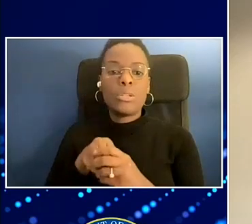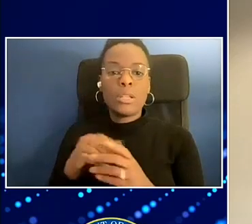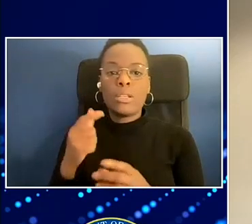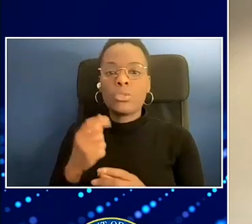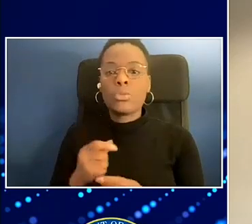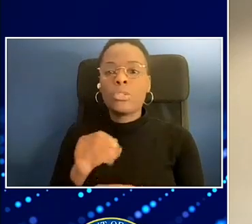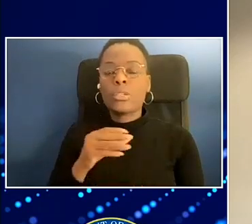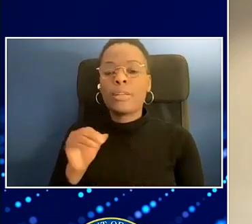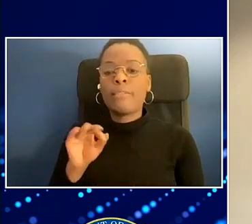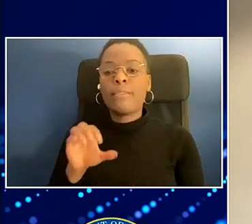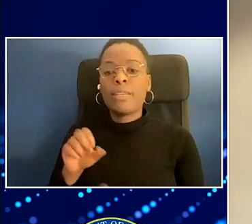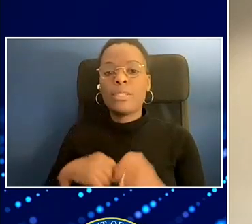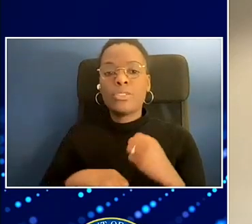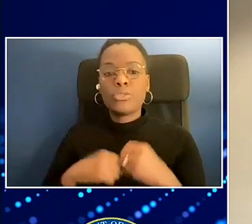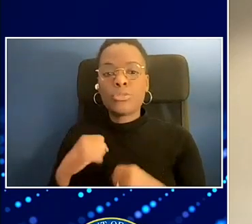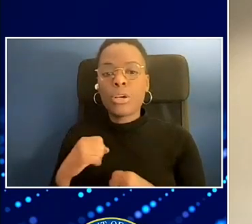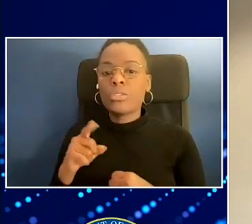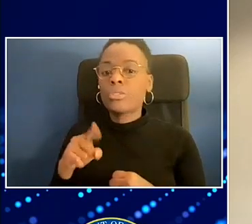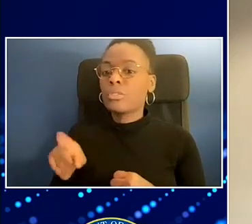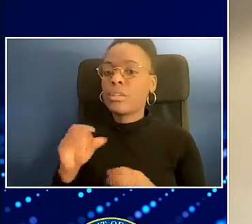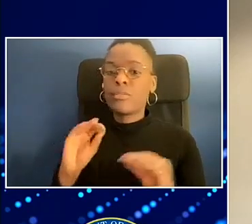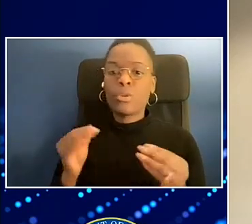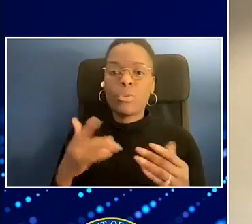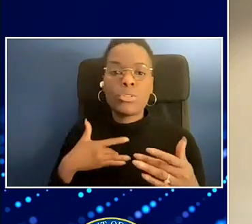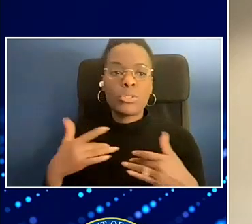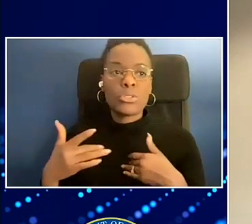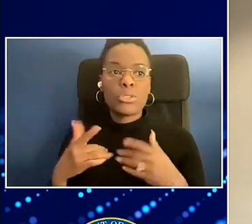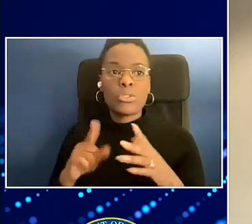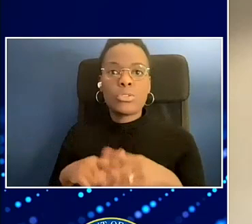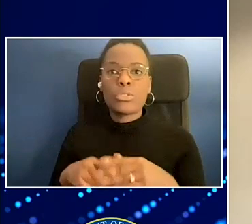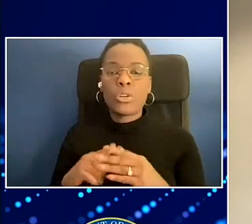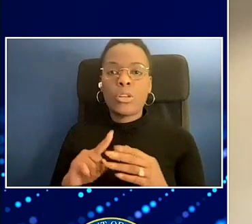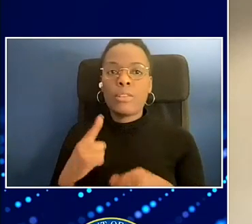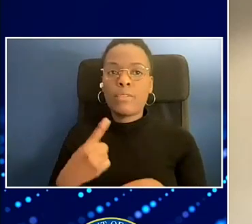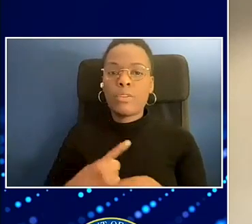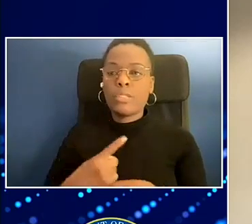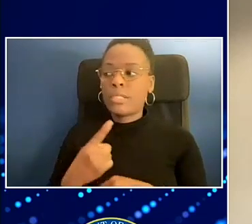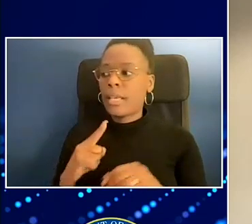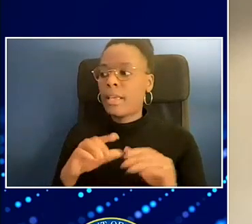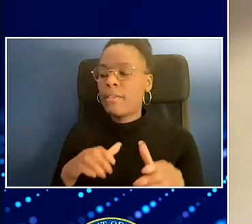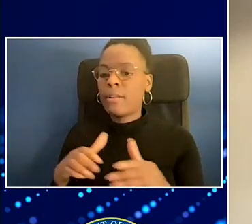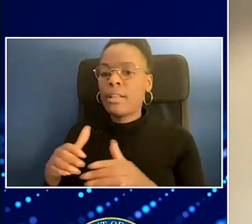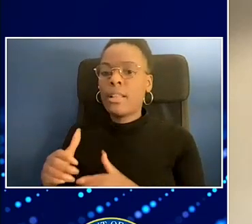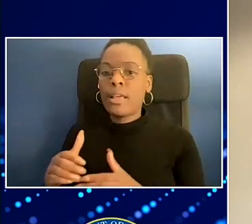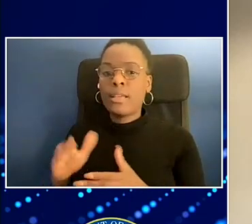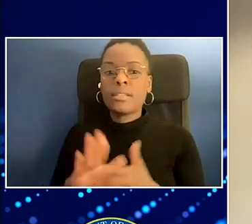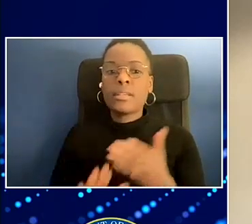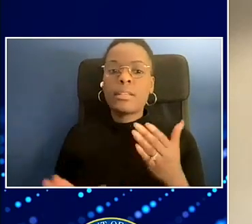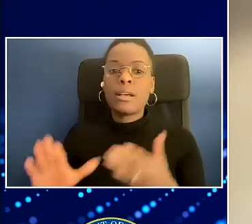at all going into that first day of class. We would just- certainly the college is concerned that the regulation under